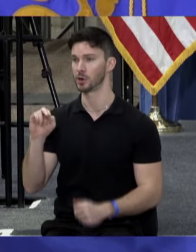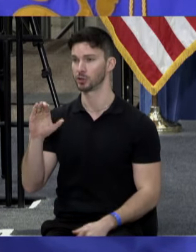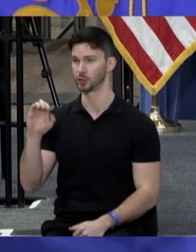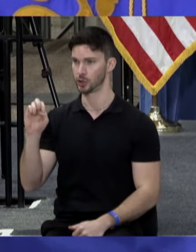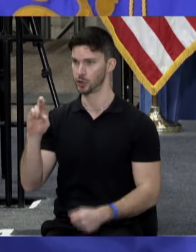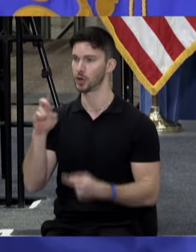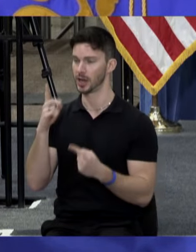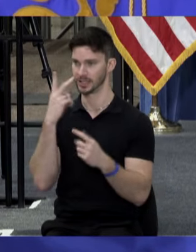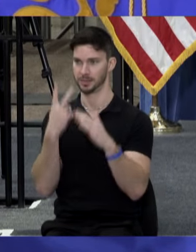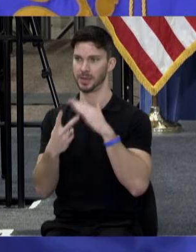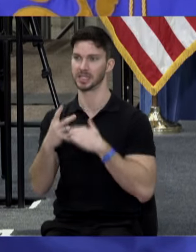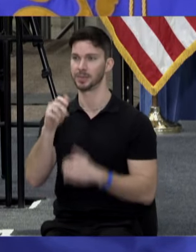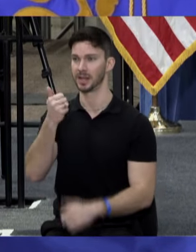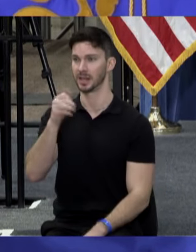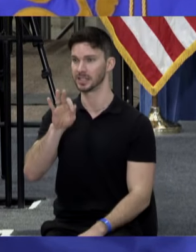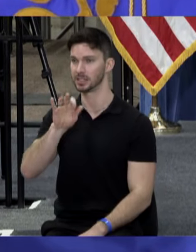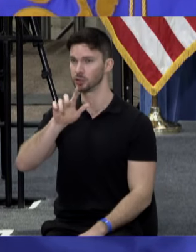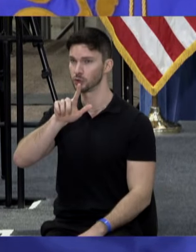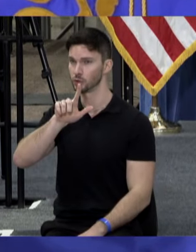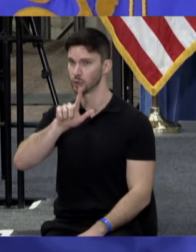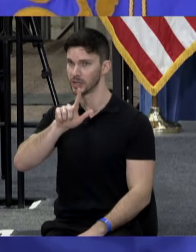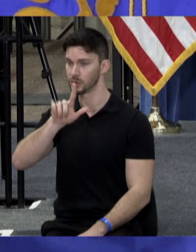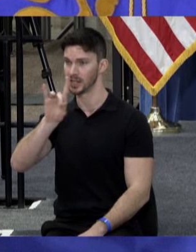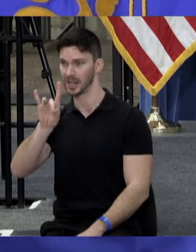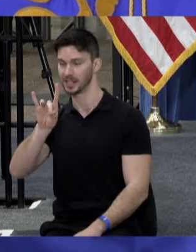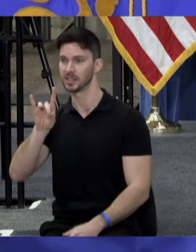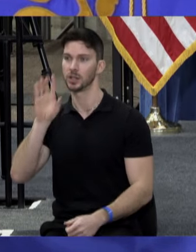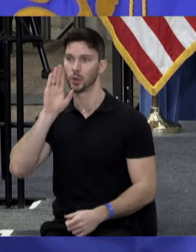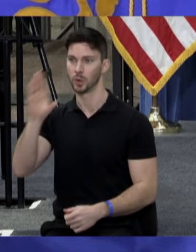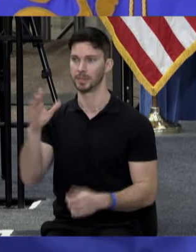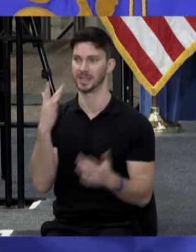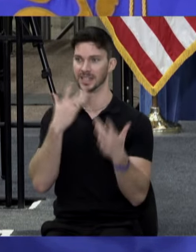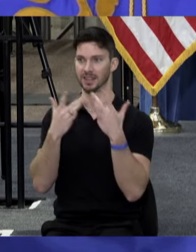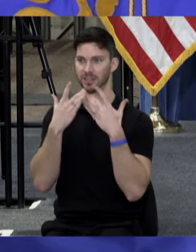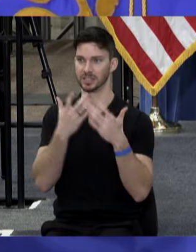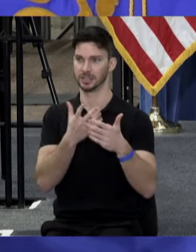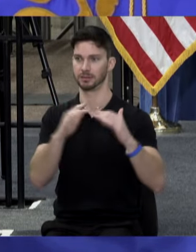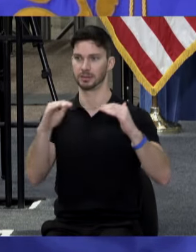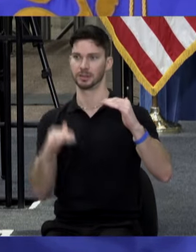2028 we'll have a deficit of a 100,000 health care workers in this country.